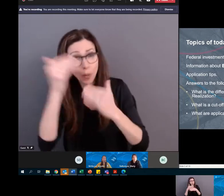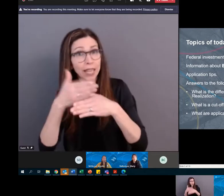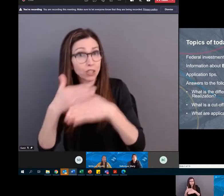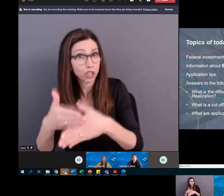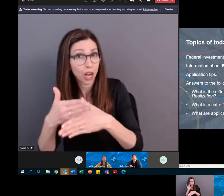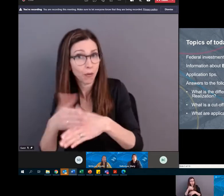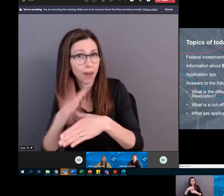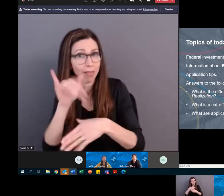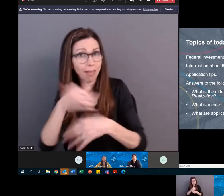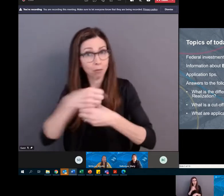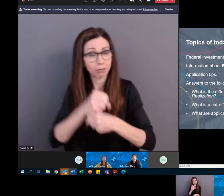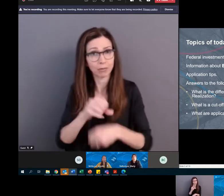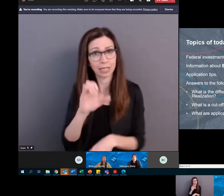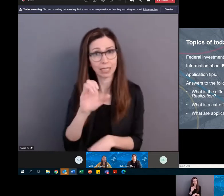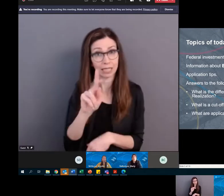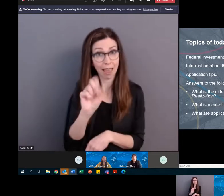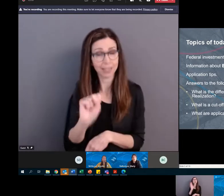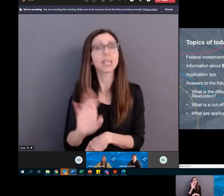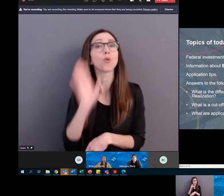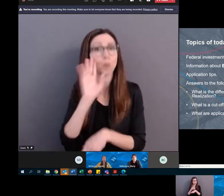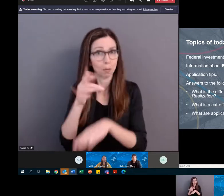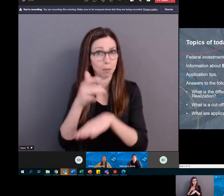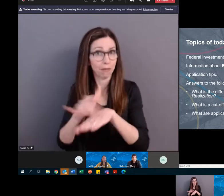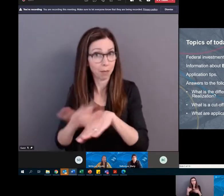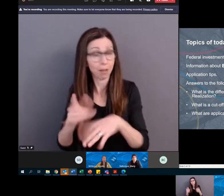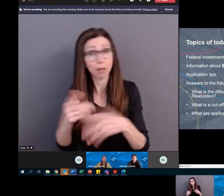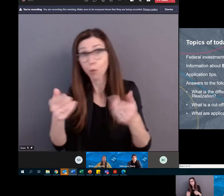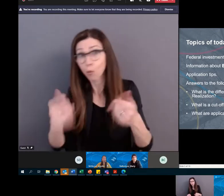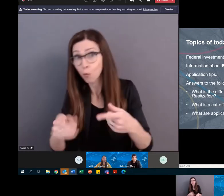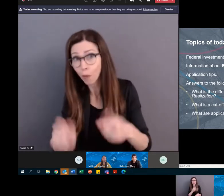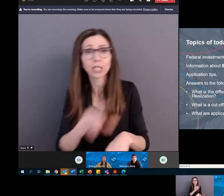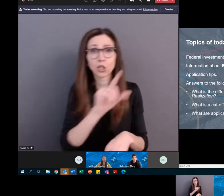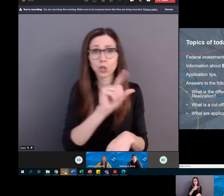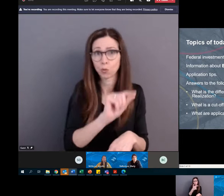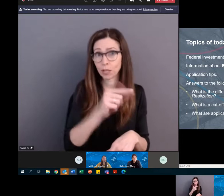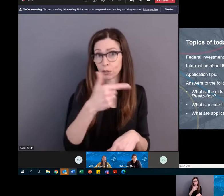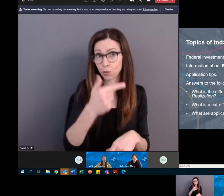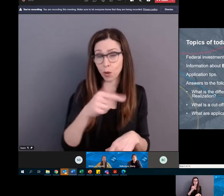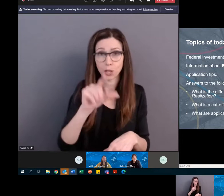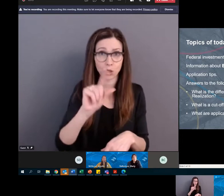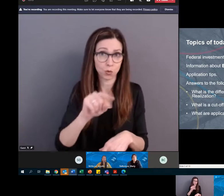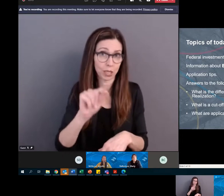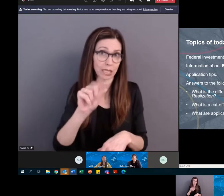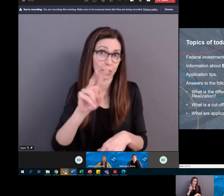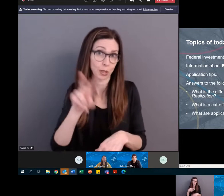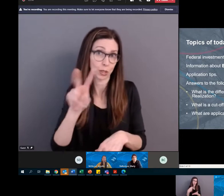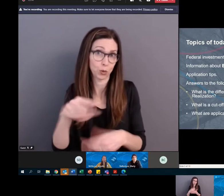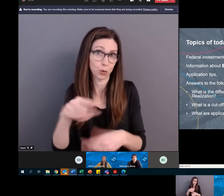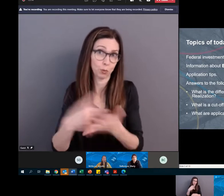components during the 2021-22 fiscal year.